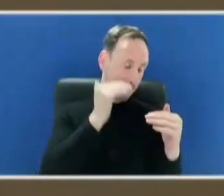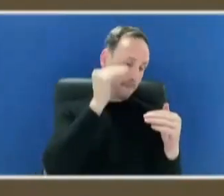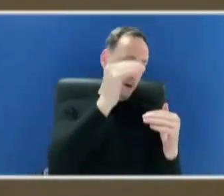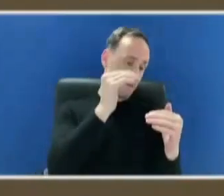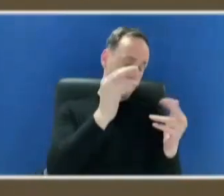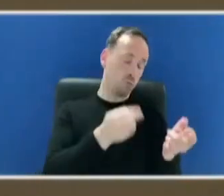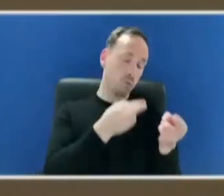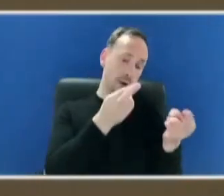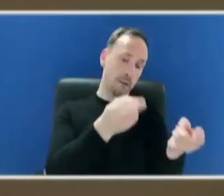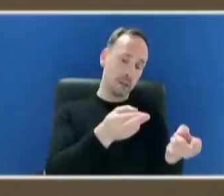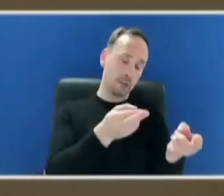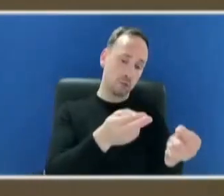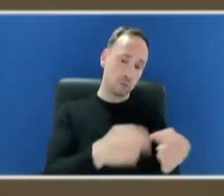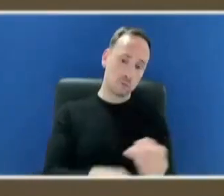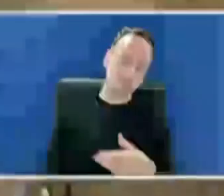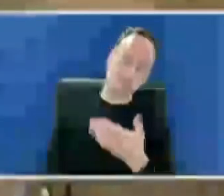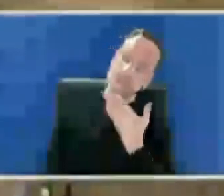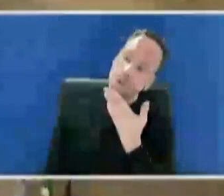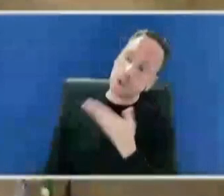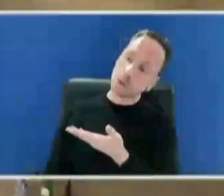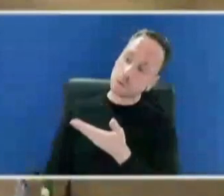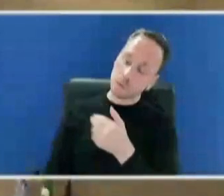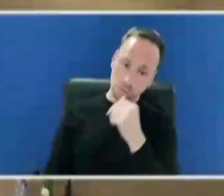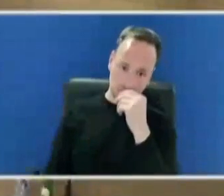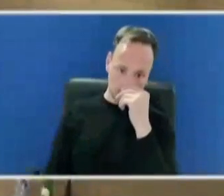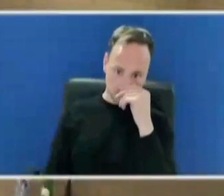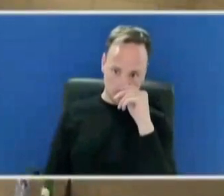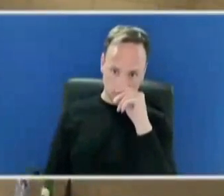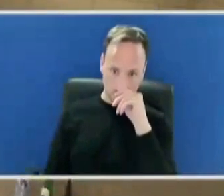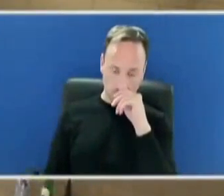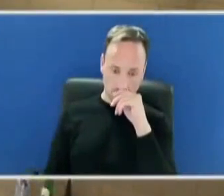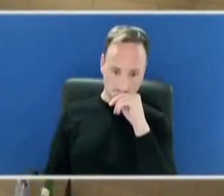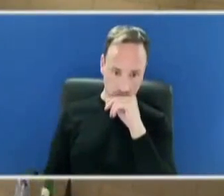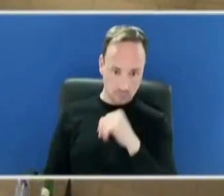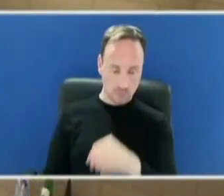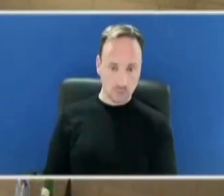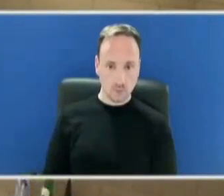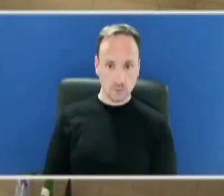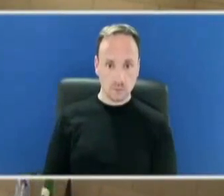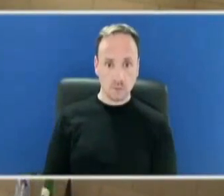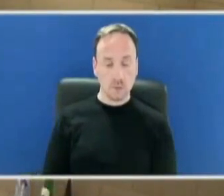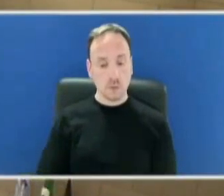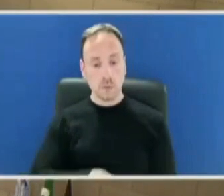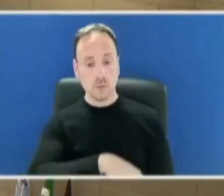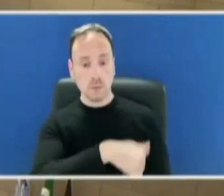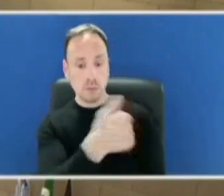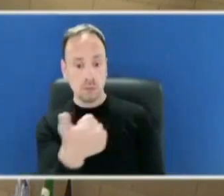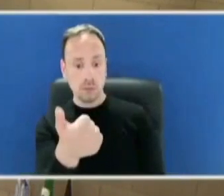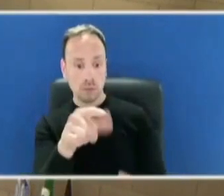Thank you. Finished? OK. Any other questions? Alright,